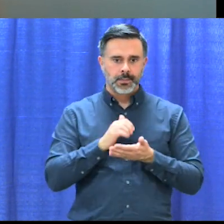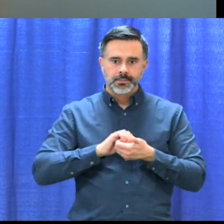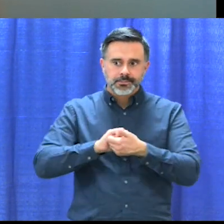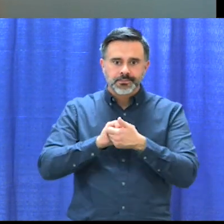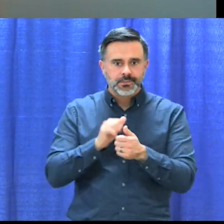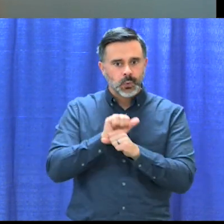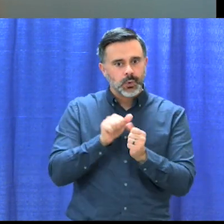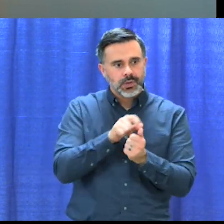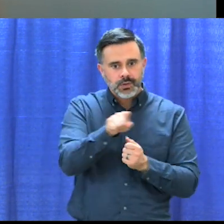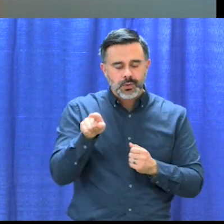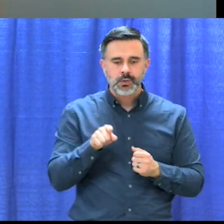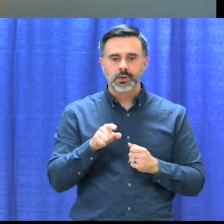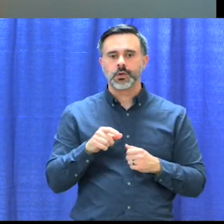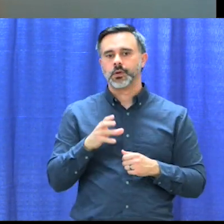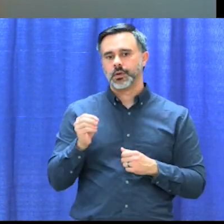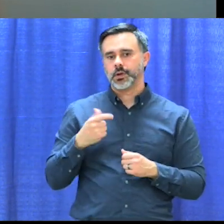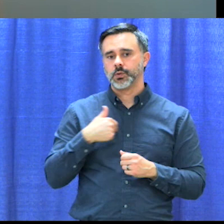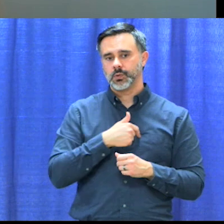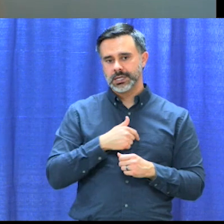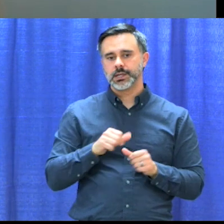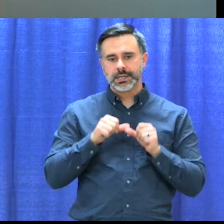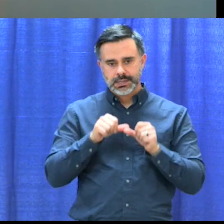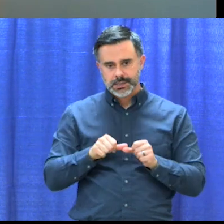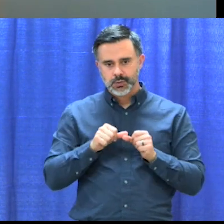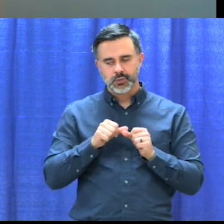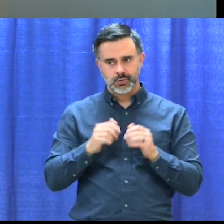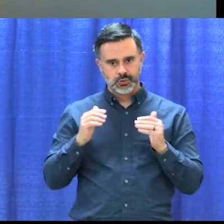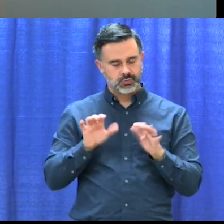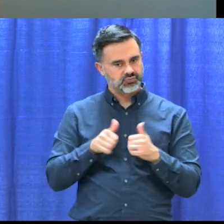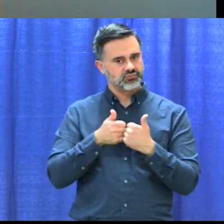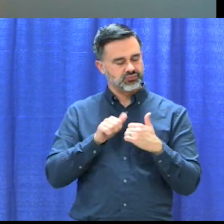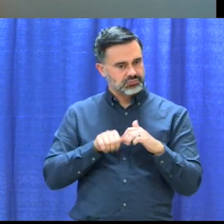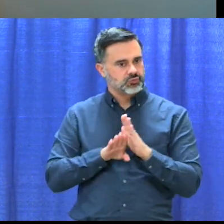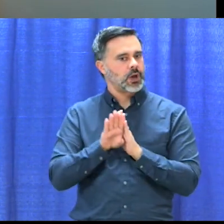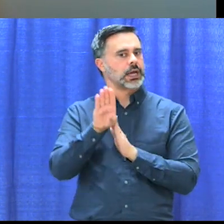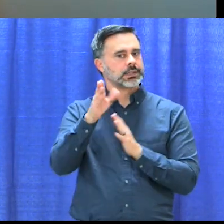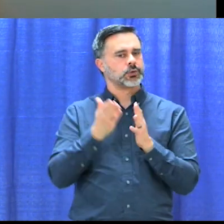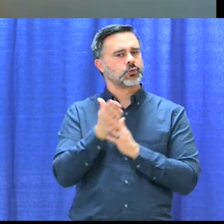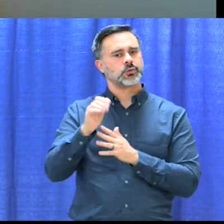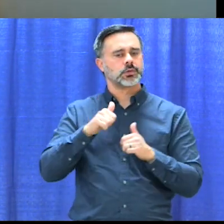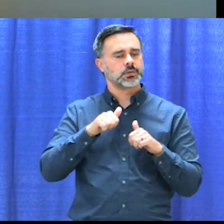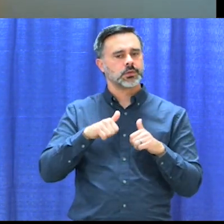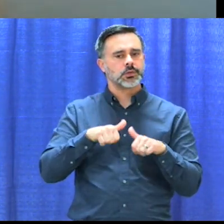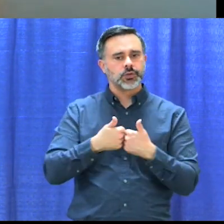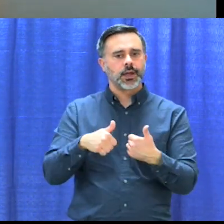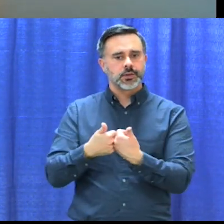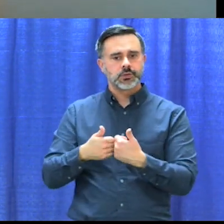of our customers and we intend to continue rising to this challenge. Appreciate the opportunity to participate in this task force.